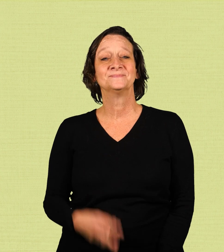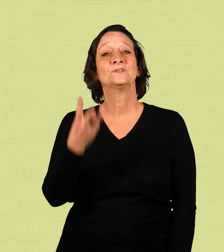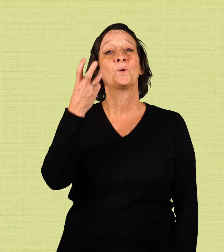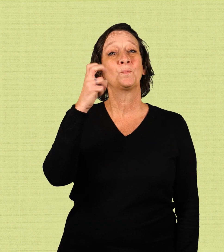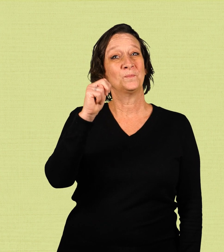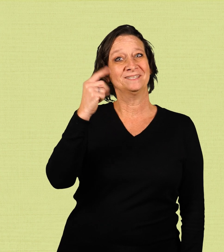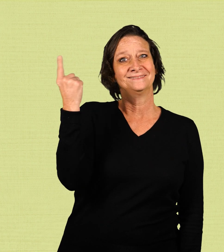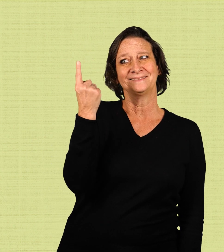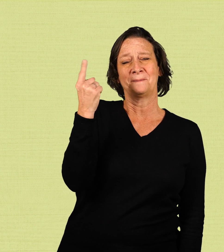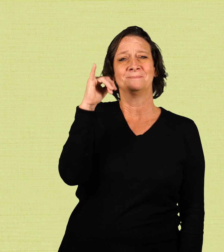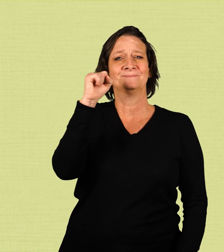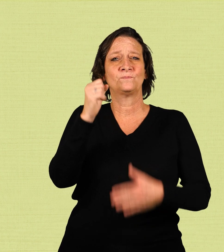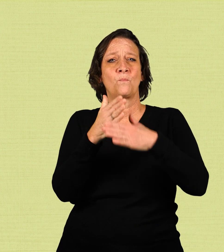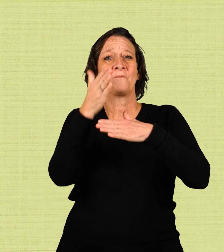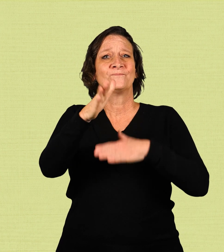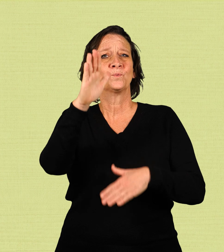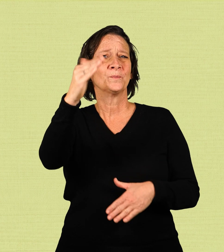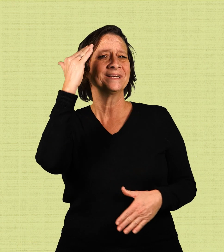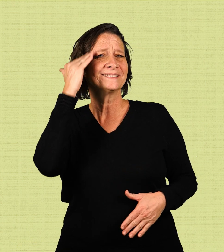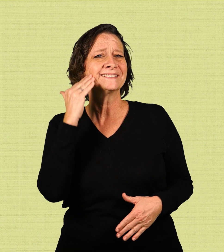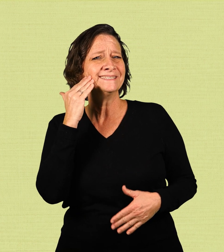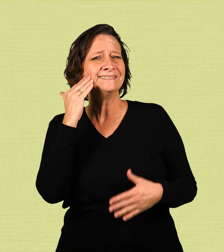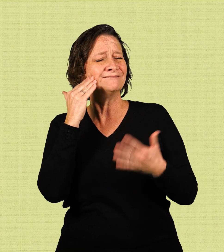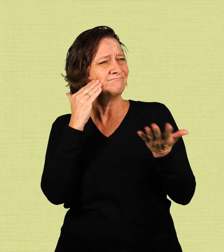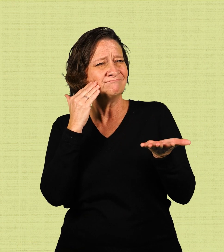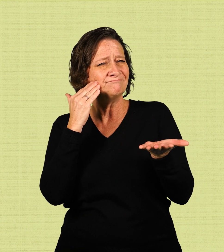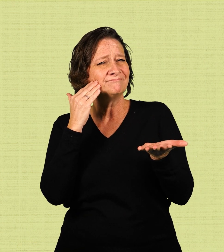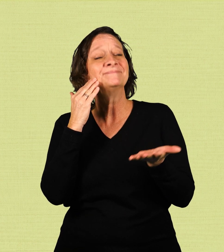When something is over your head,